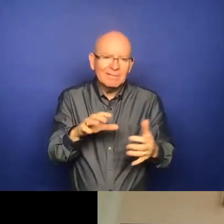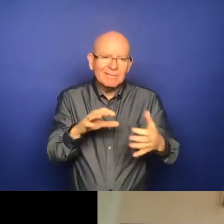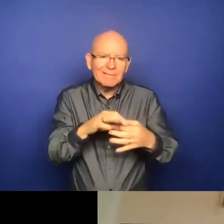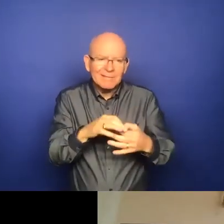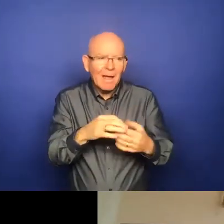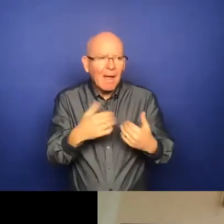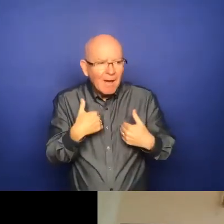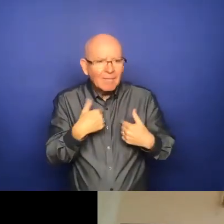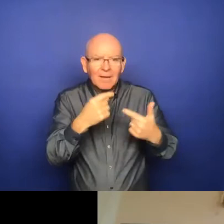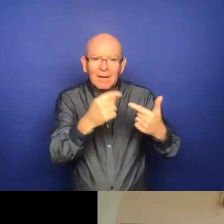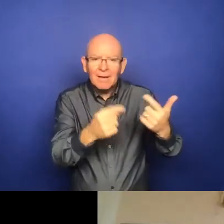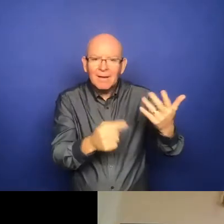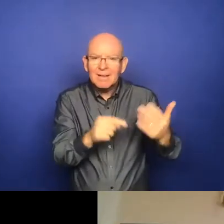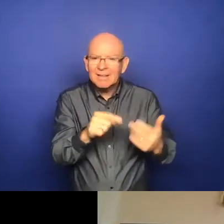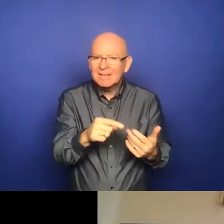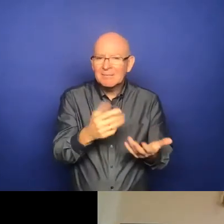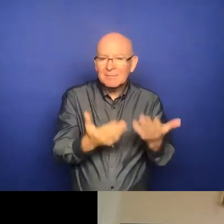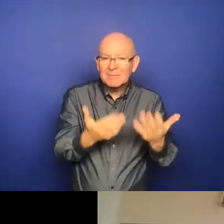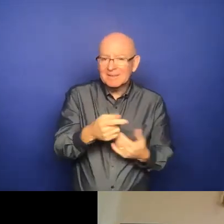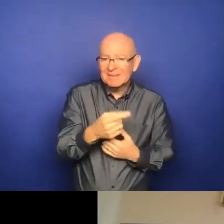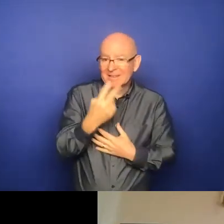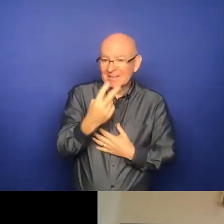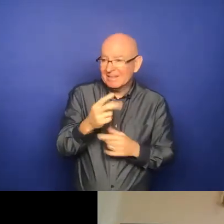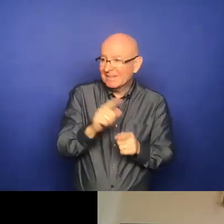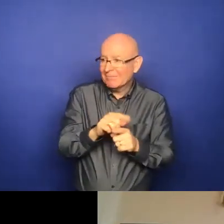when you do that, your entire data